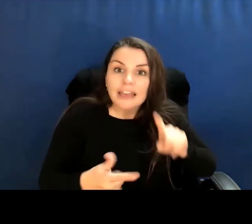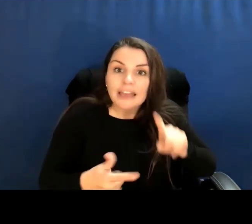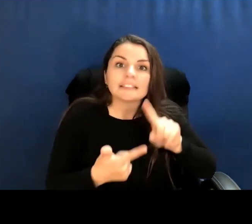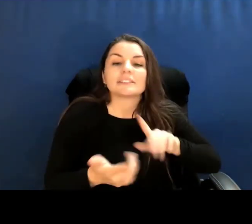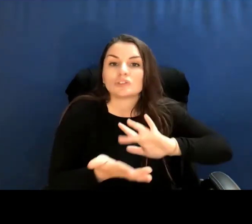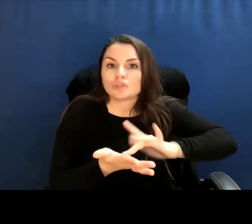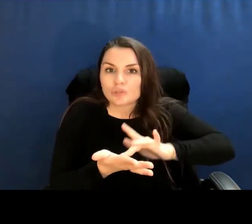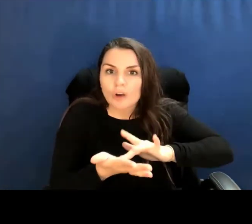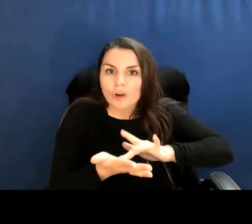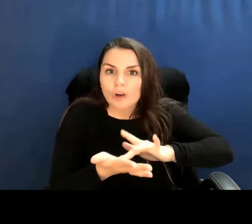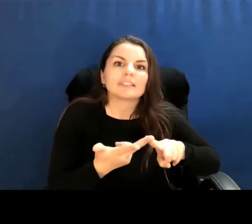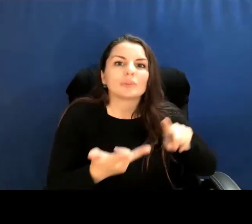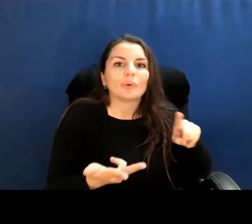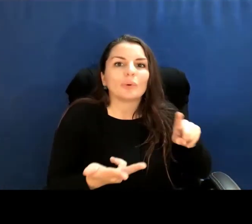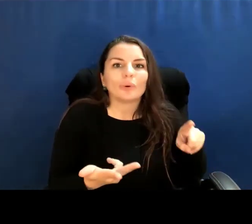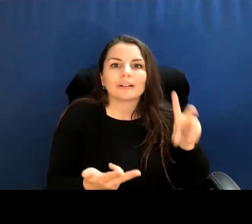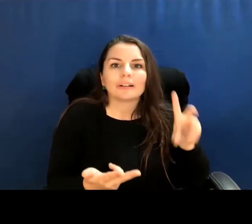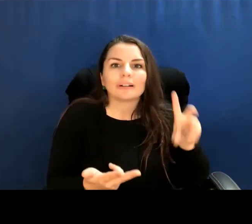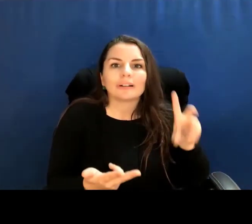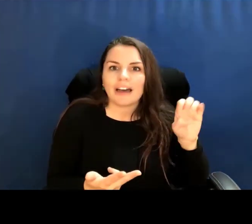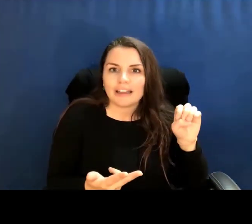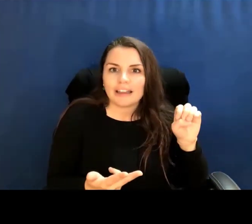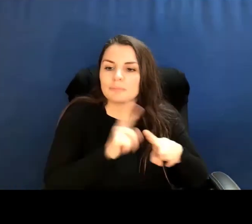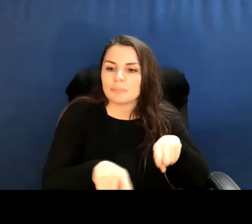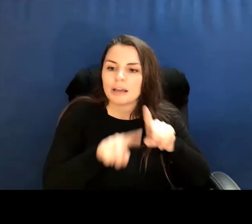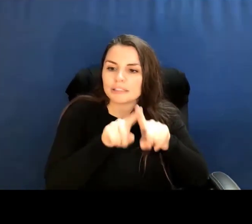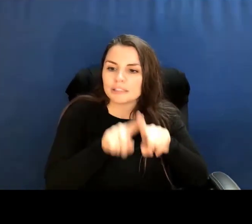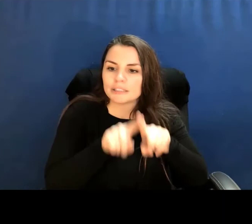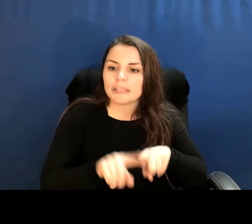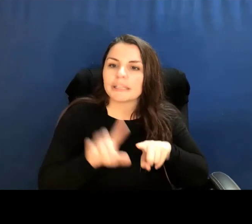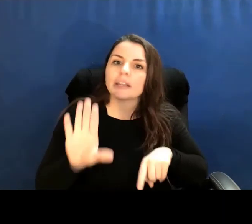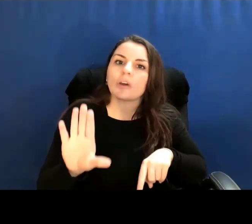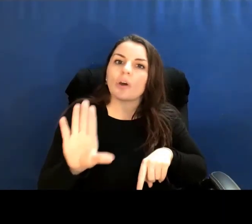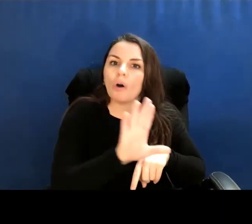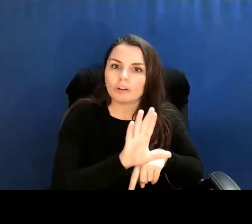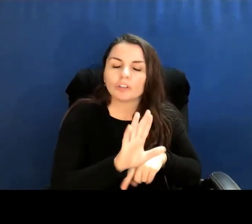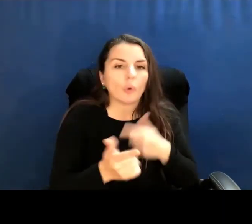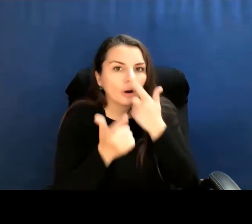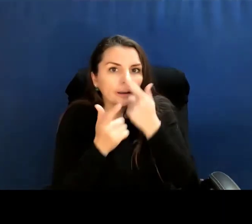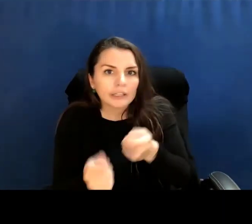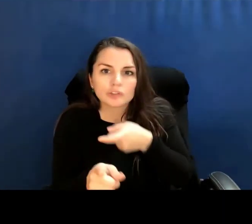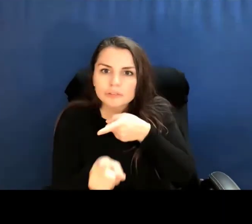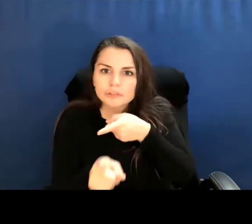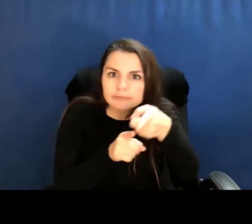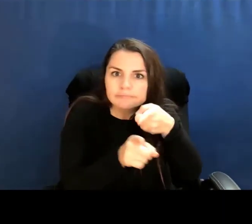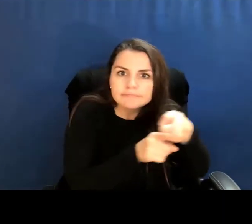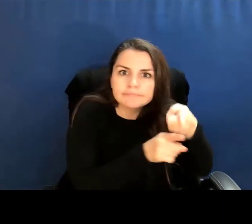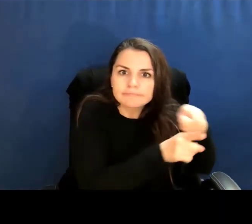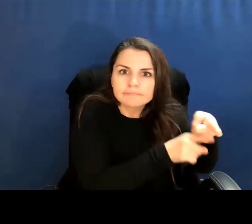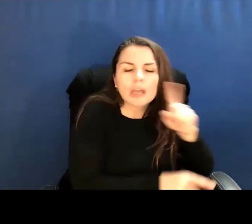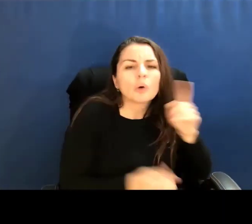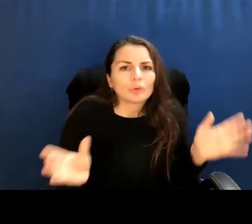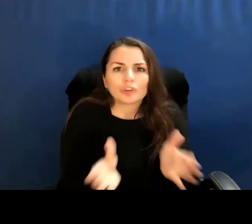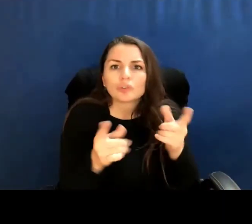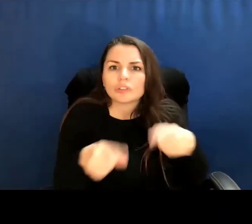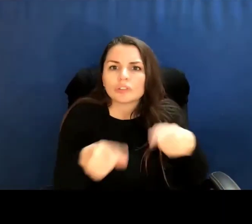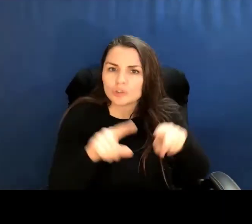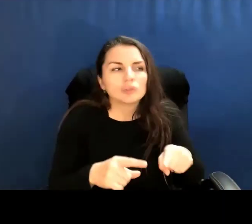depending on your area or business of interest, I would encourage you to look at the particular institution.